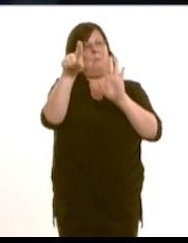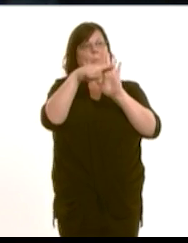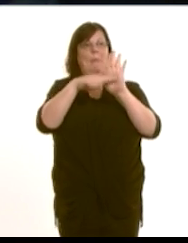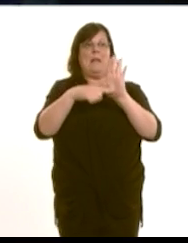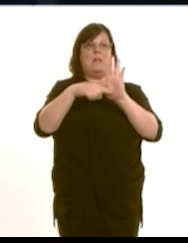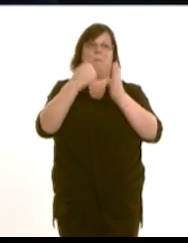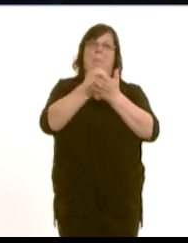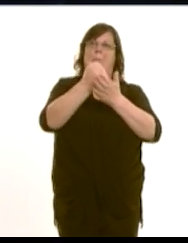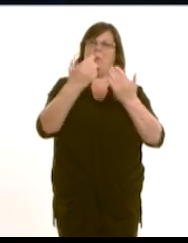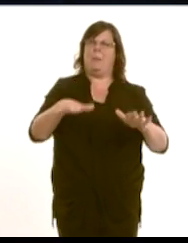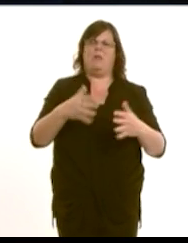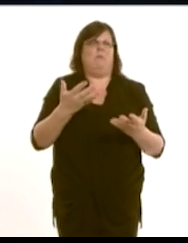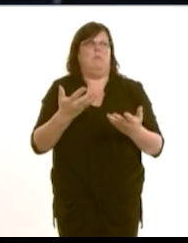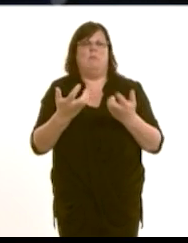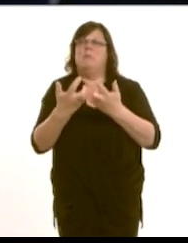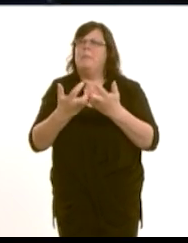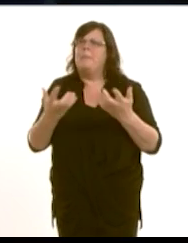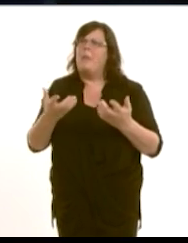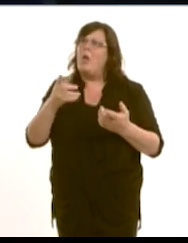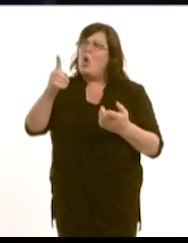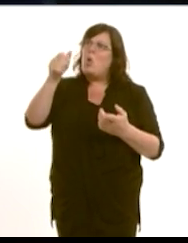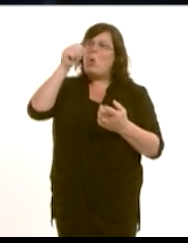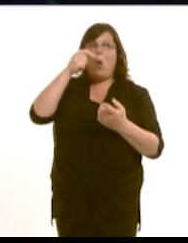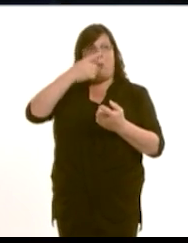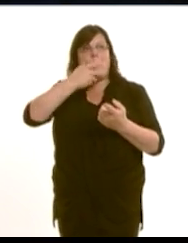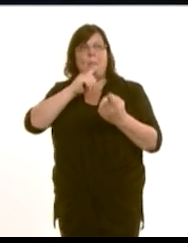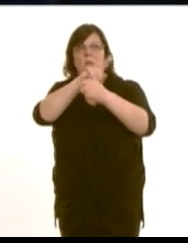In order to address the concerns raised, will you work with the new Cabinet Secretary for